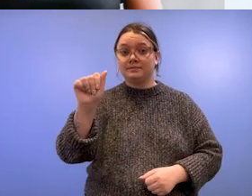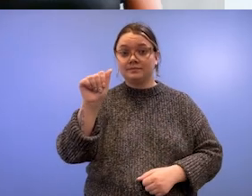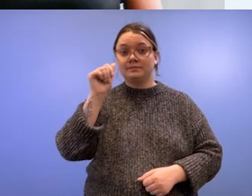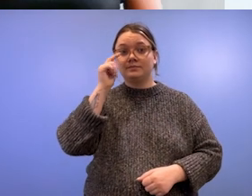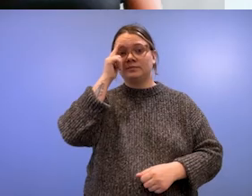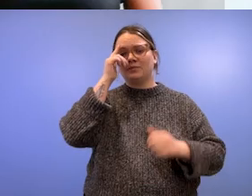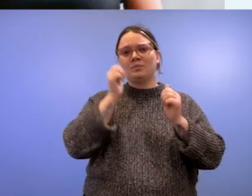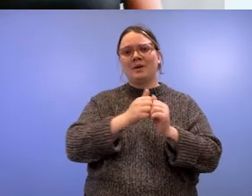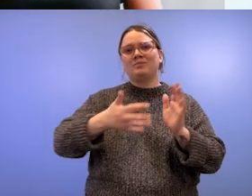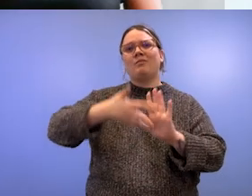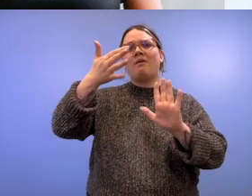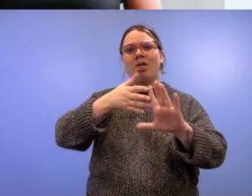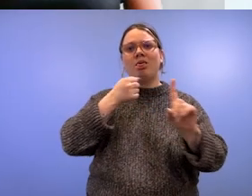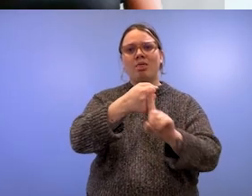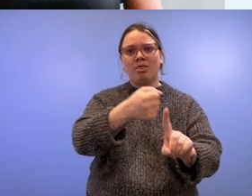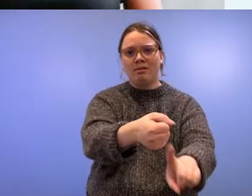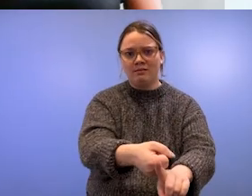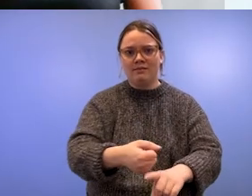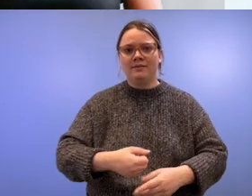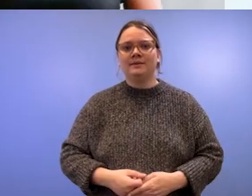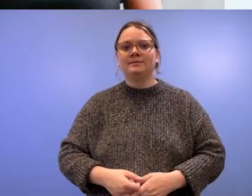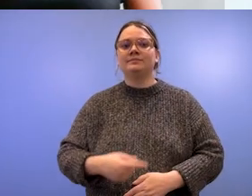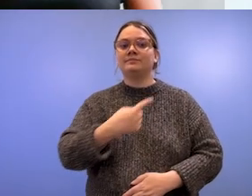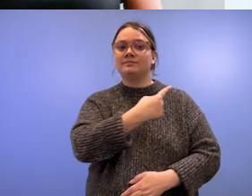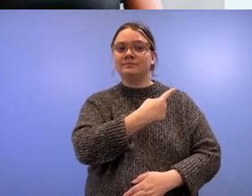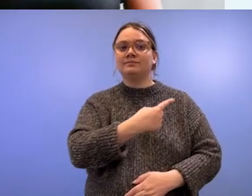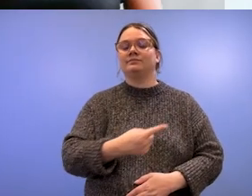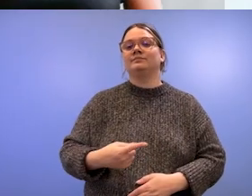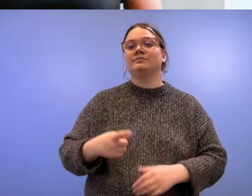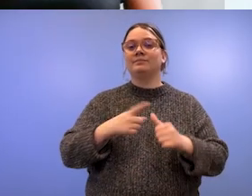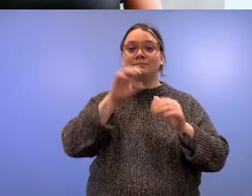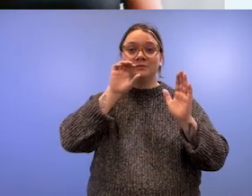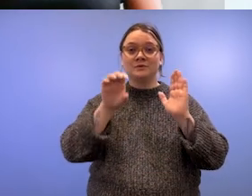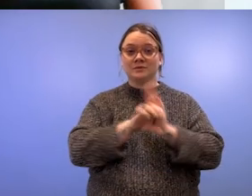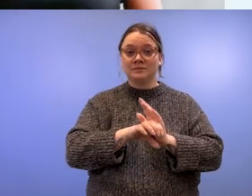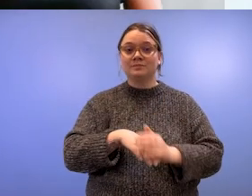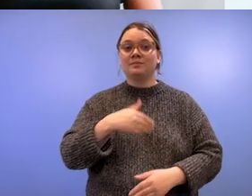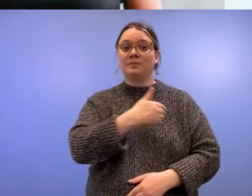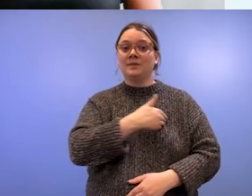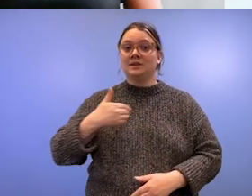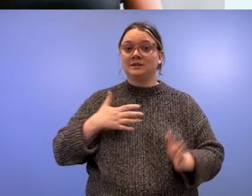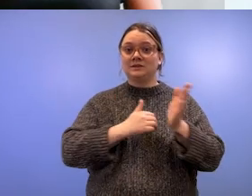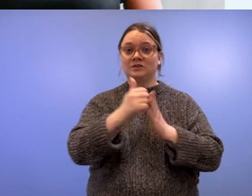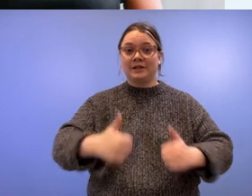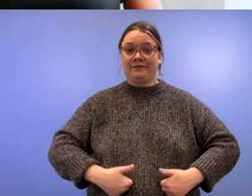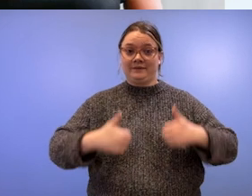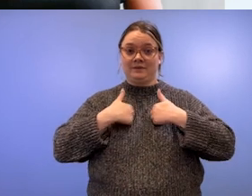with episodic disabilities. So the first. And is of a breast cancer survivor holding a pink ribbon